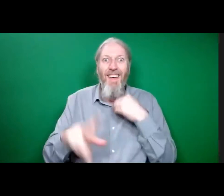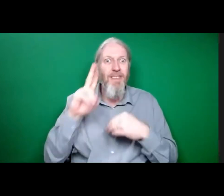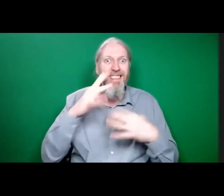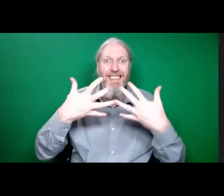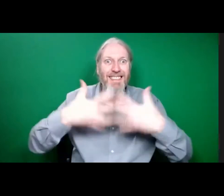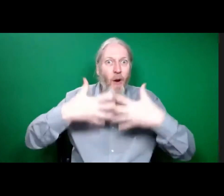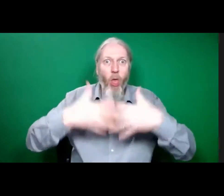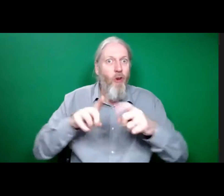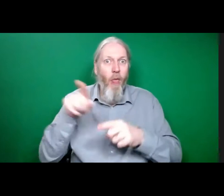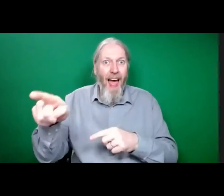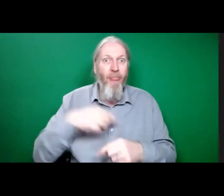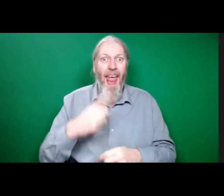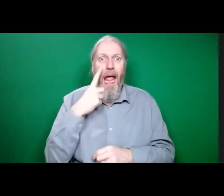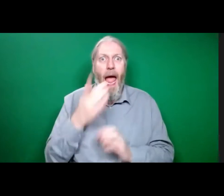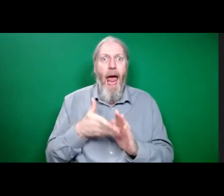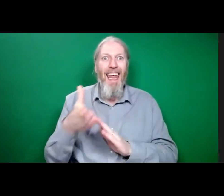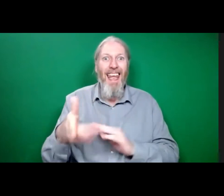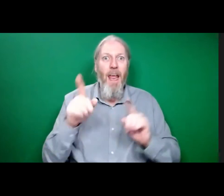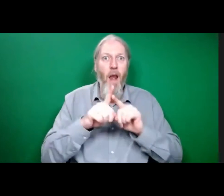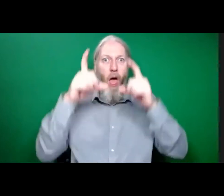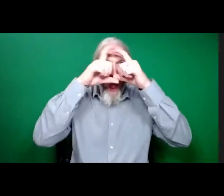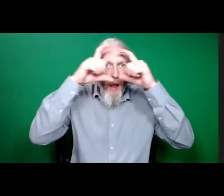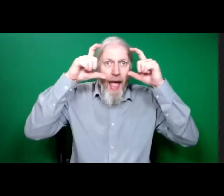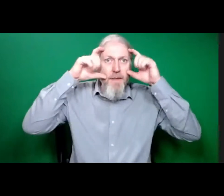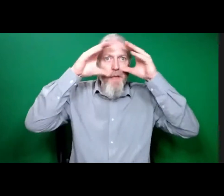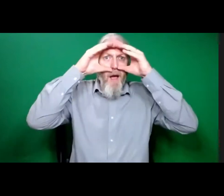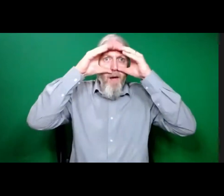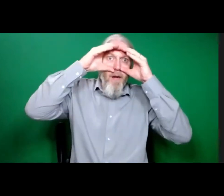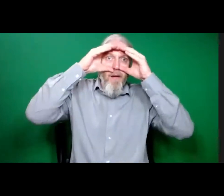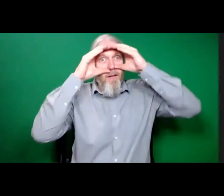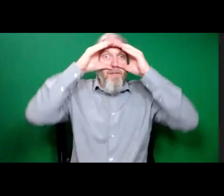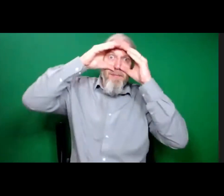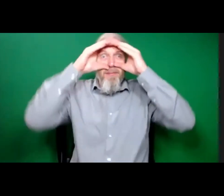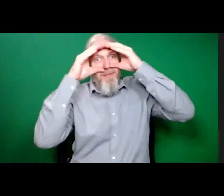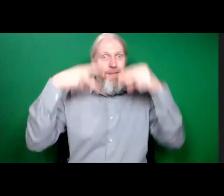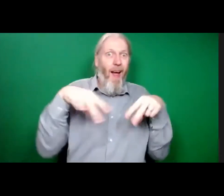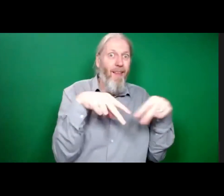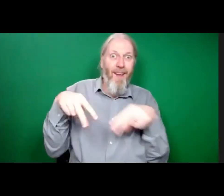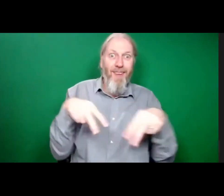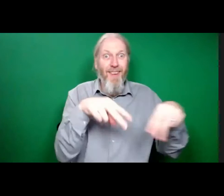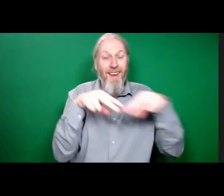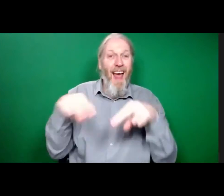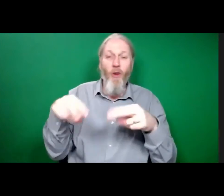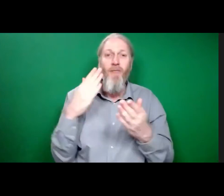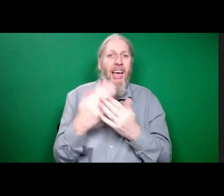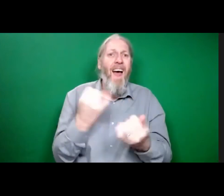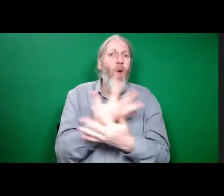there's really something be said about building trust and confidence in the communities in which you're working and the places you're working in.